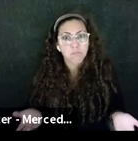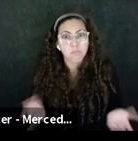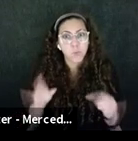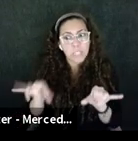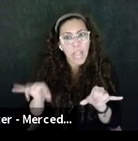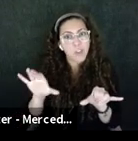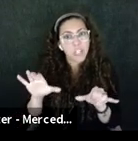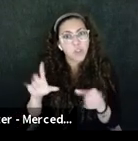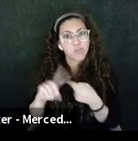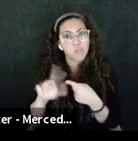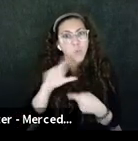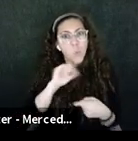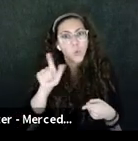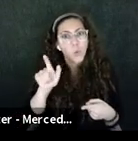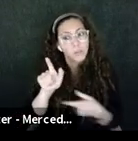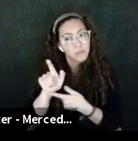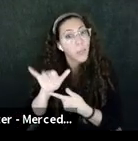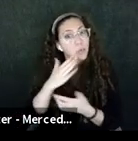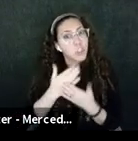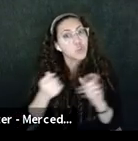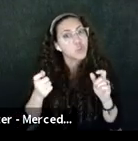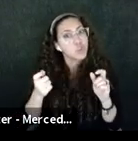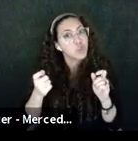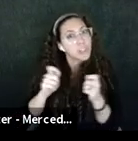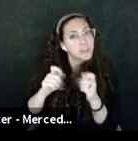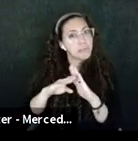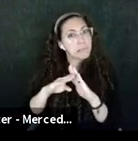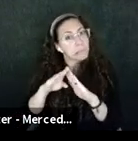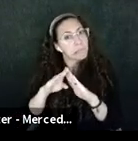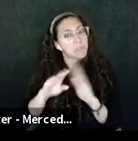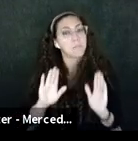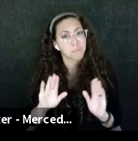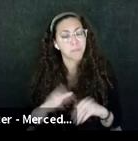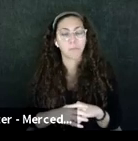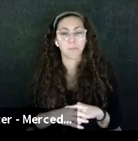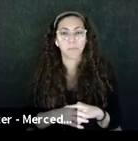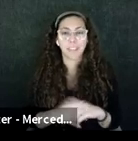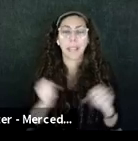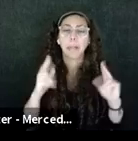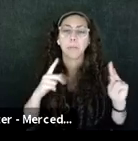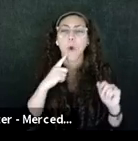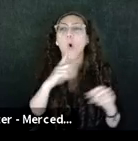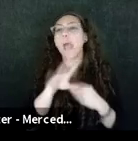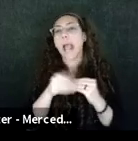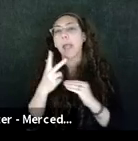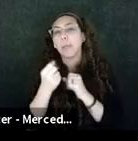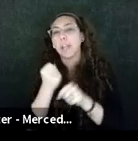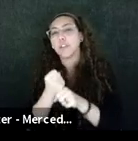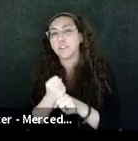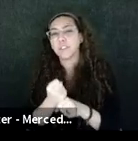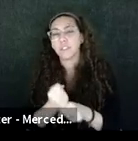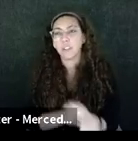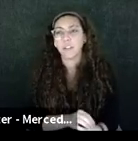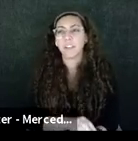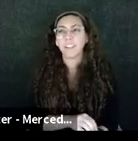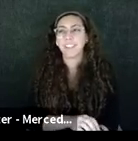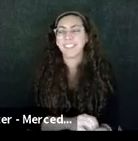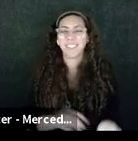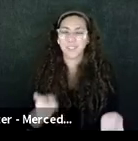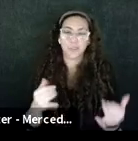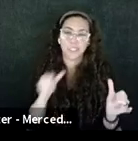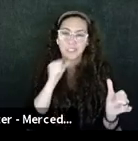Jason Williams: a move in the right direction and they are. There's always rumors about well, they had another three years, because again, kids are still not successful. A lot of times, and still struggling